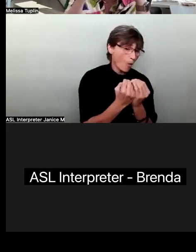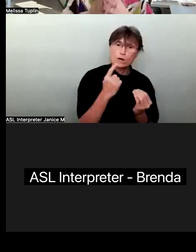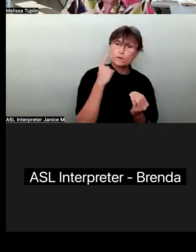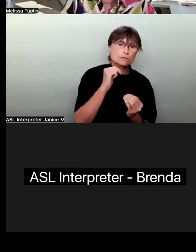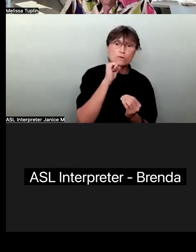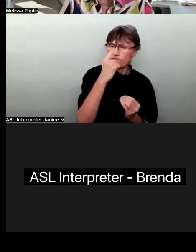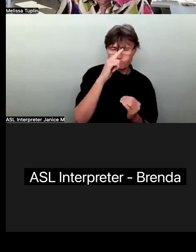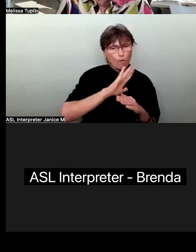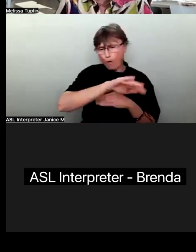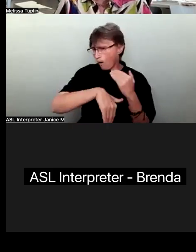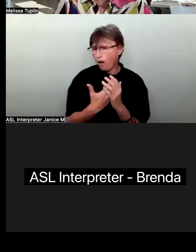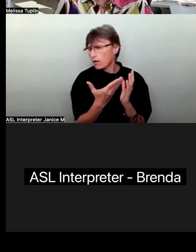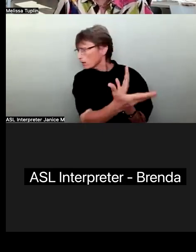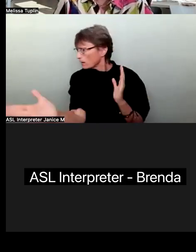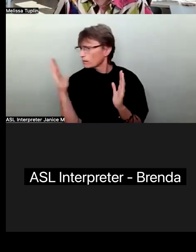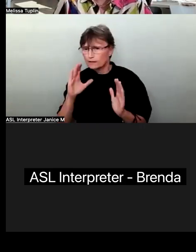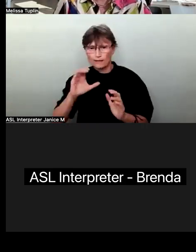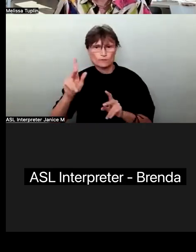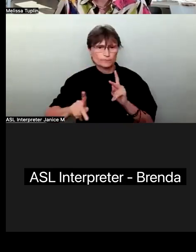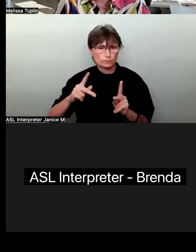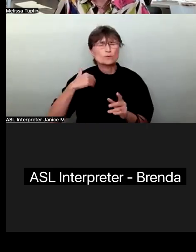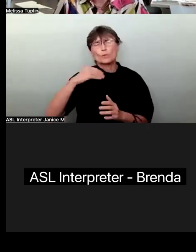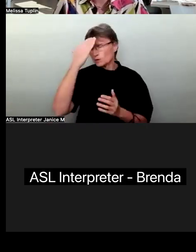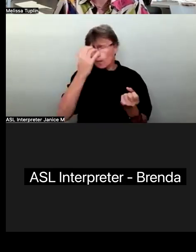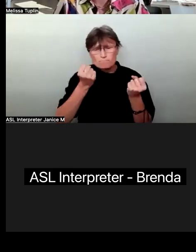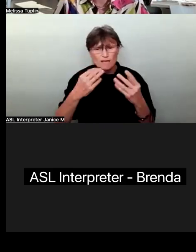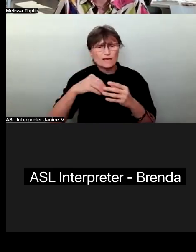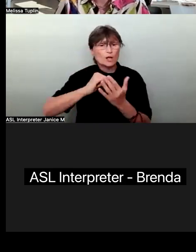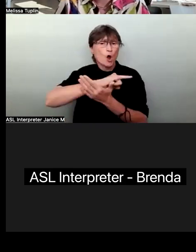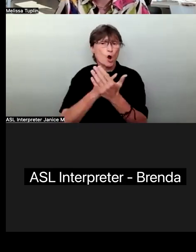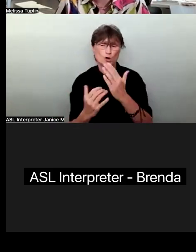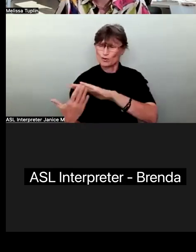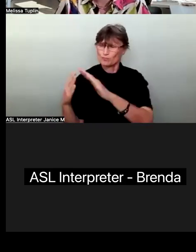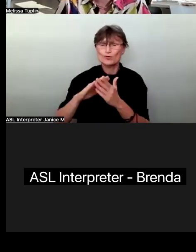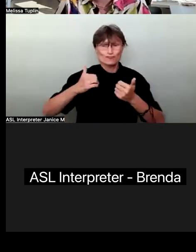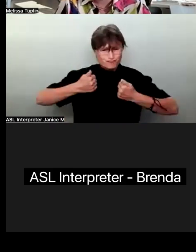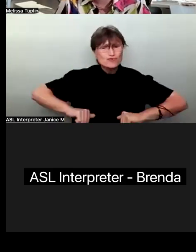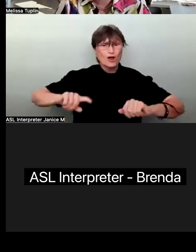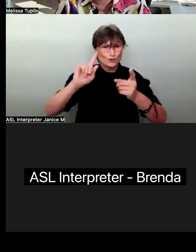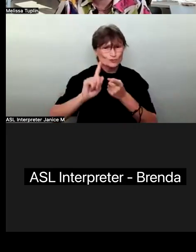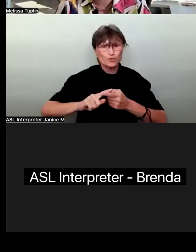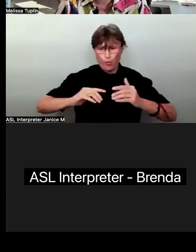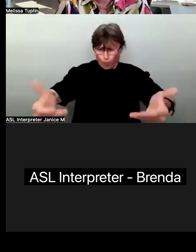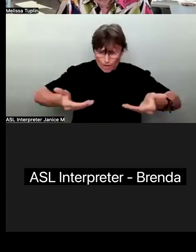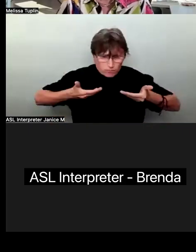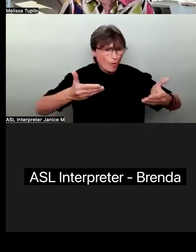organizations are working really hard to make all Calgarians feel welcome and invited to their work,